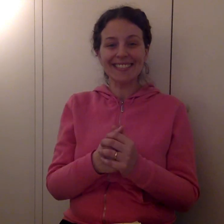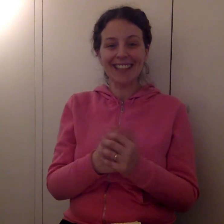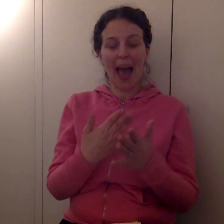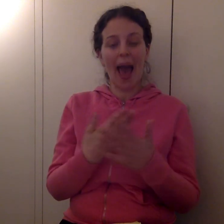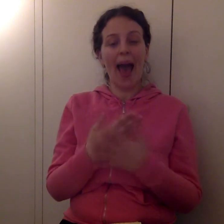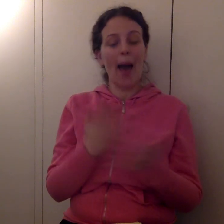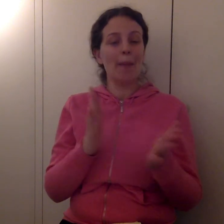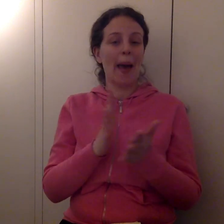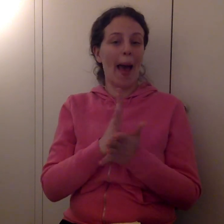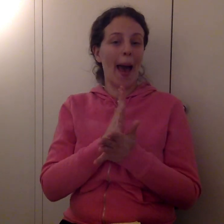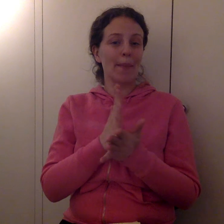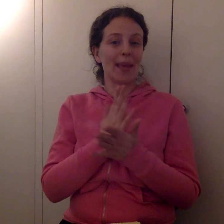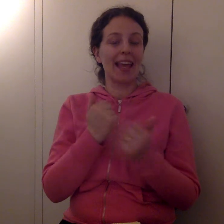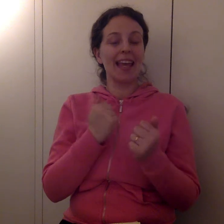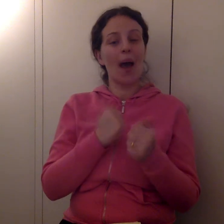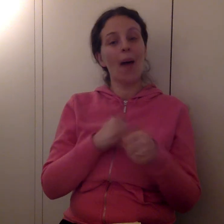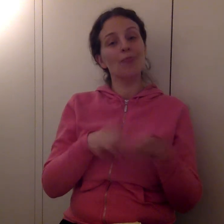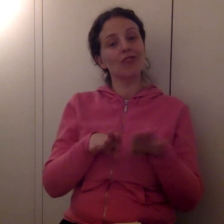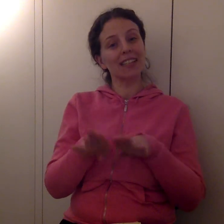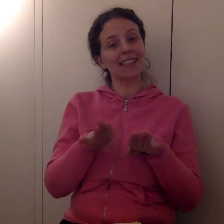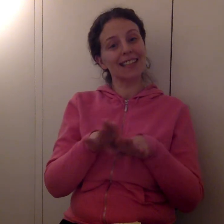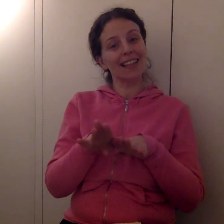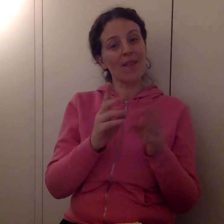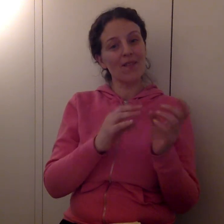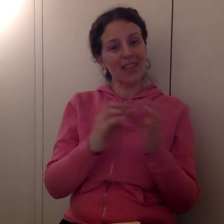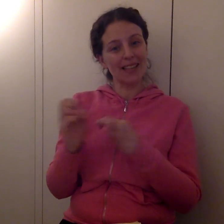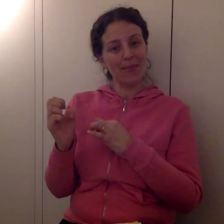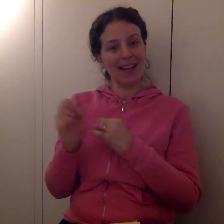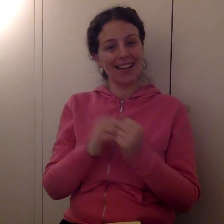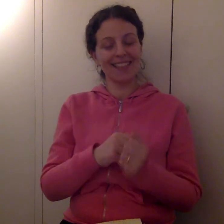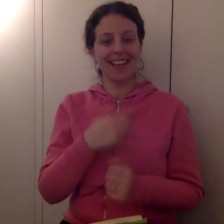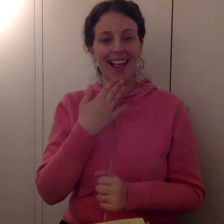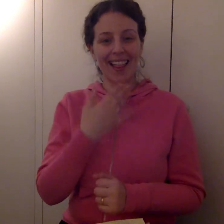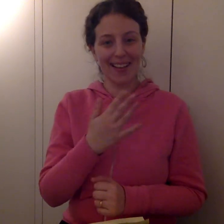Happy practise finger spelling. Thank you. Bye